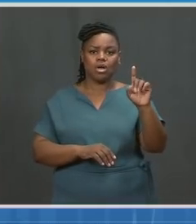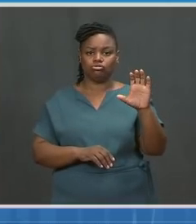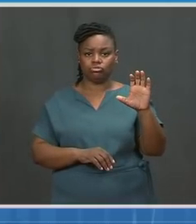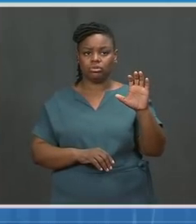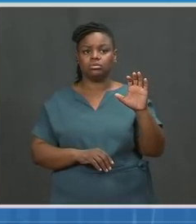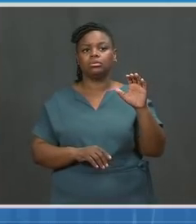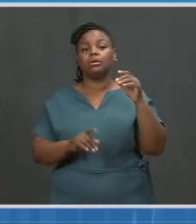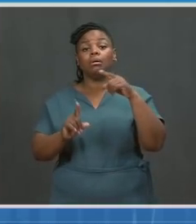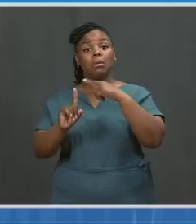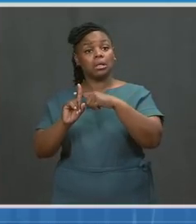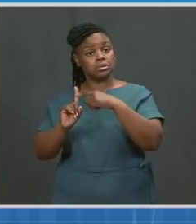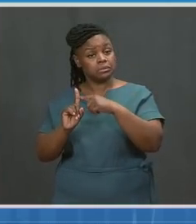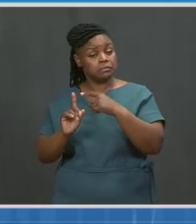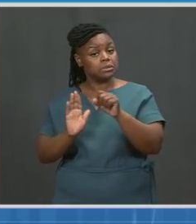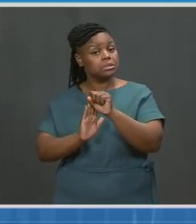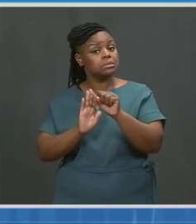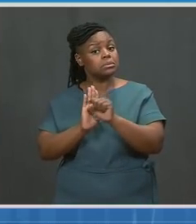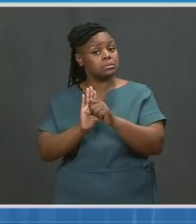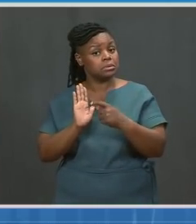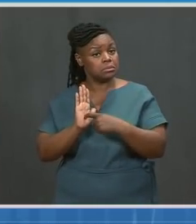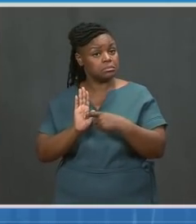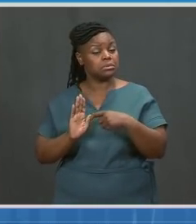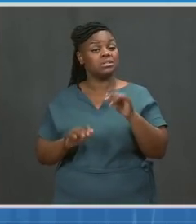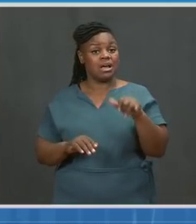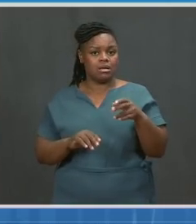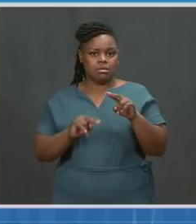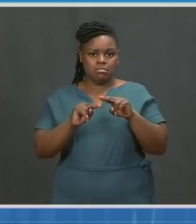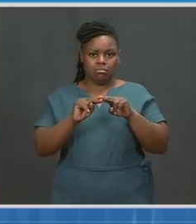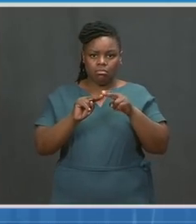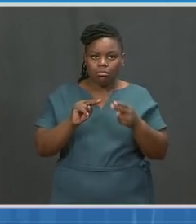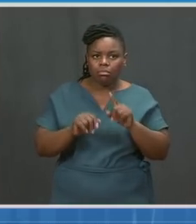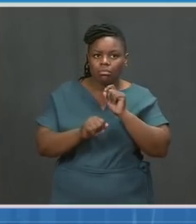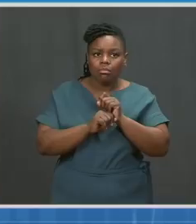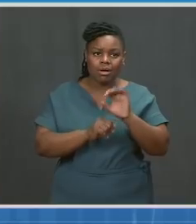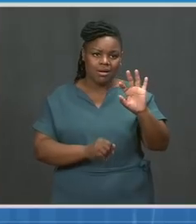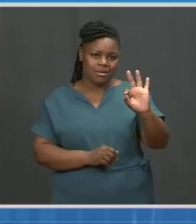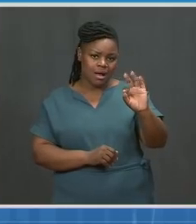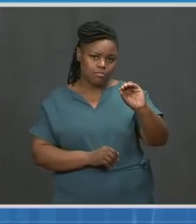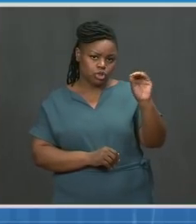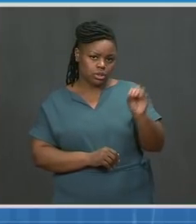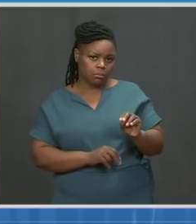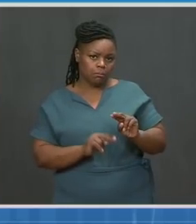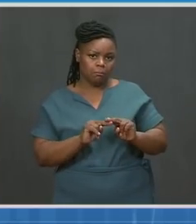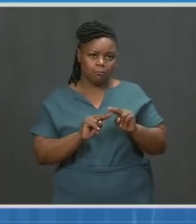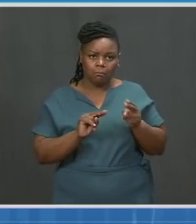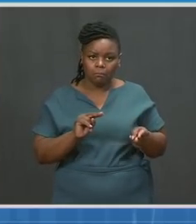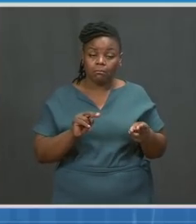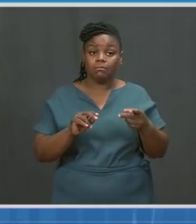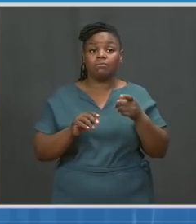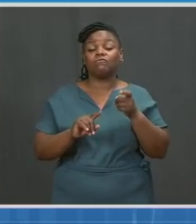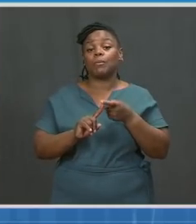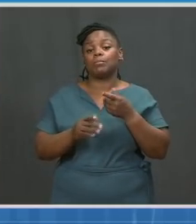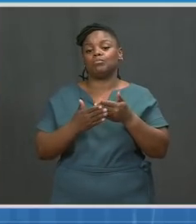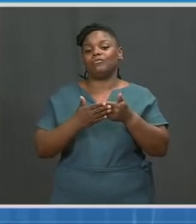with a decrease of about 9 percent from the previous seven-day period. And the seven-day average of daily deaths